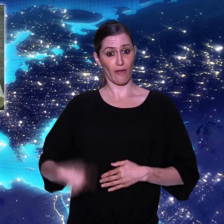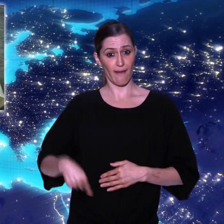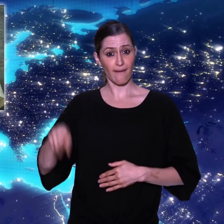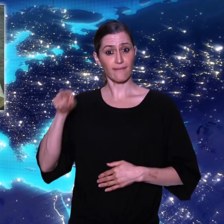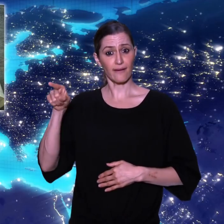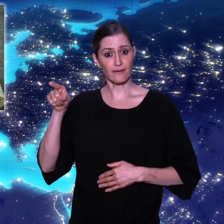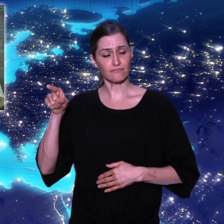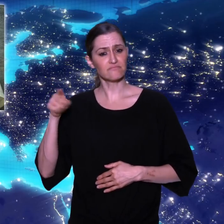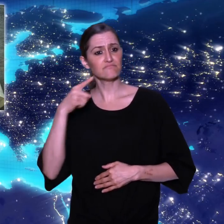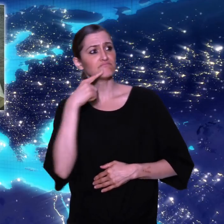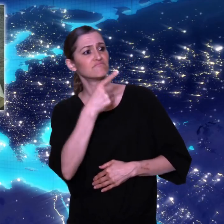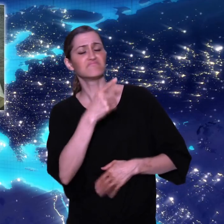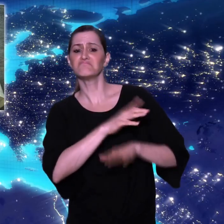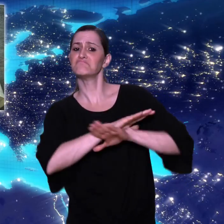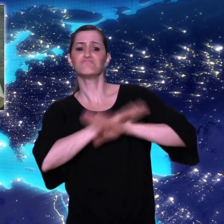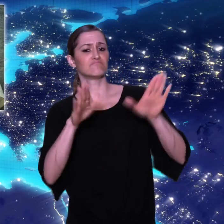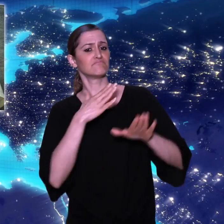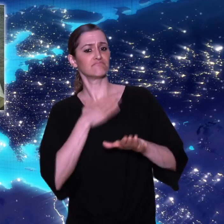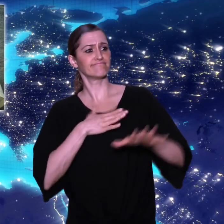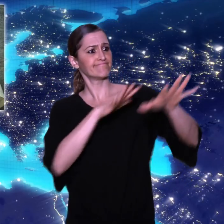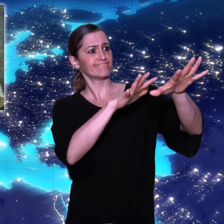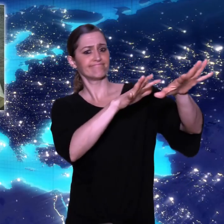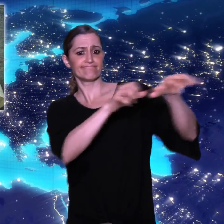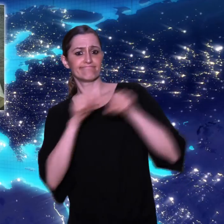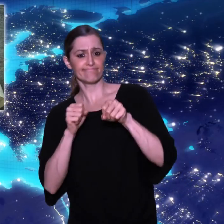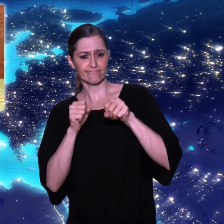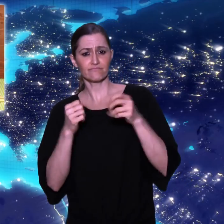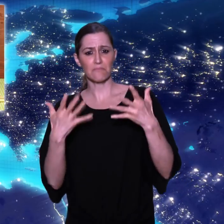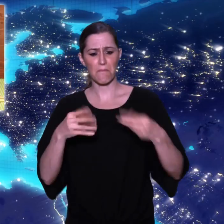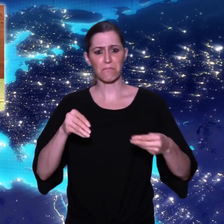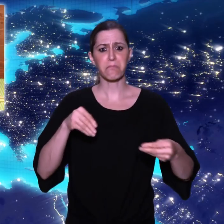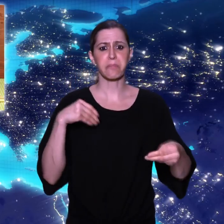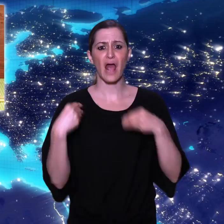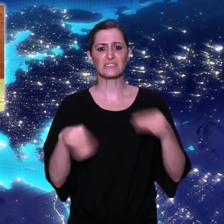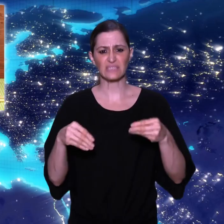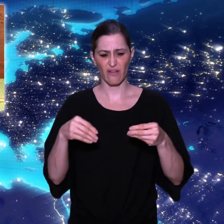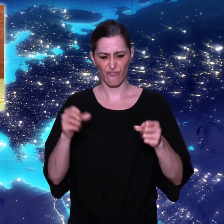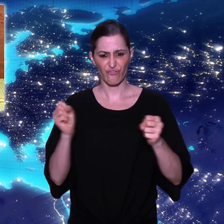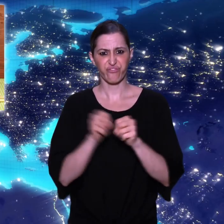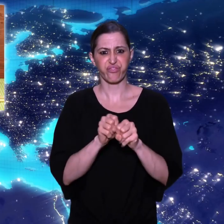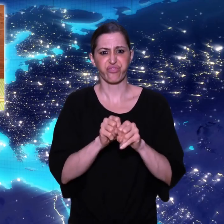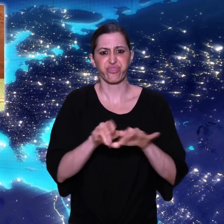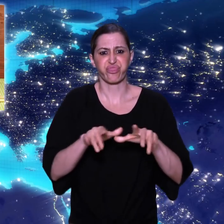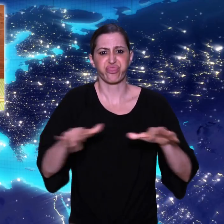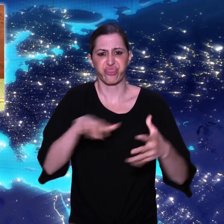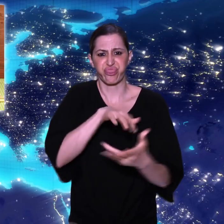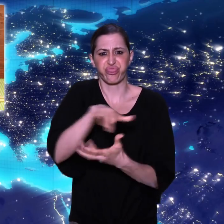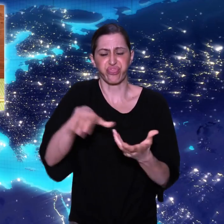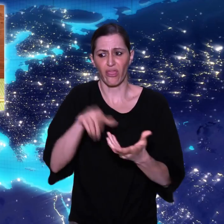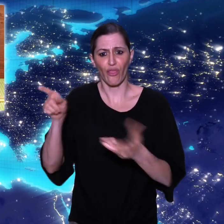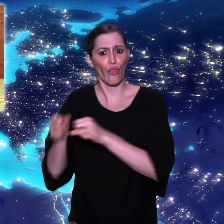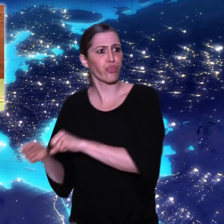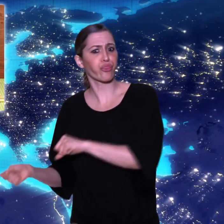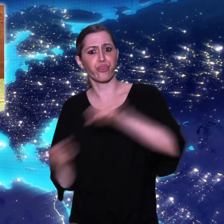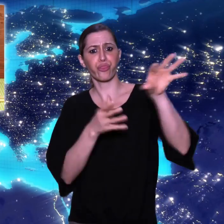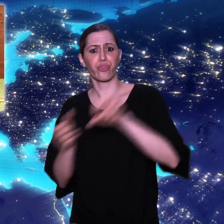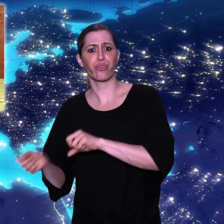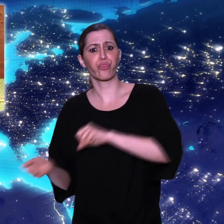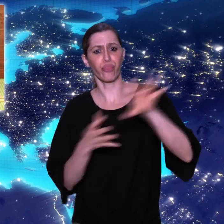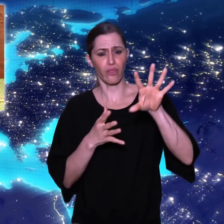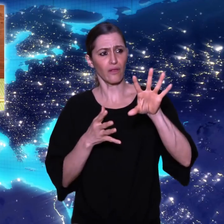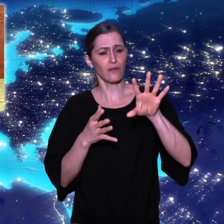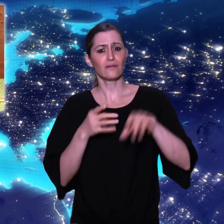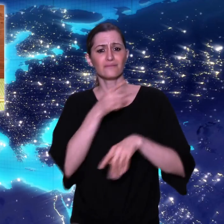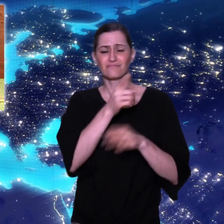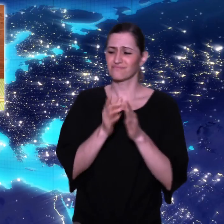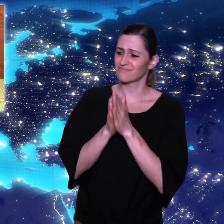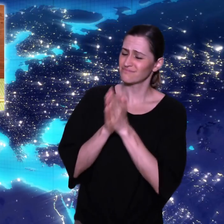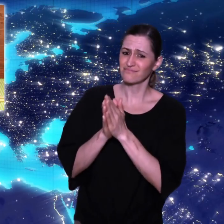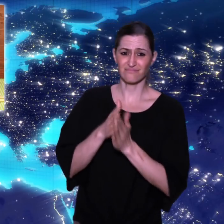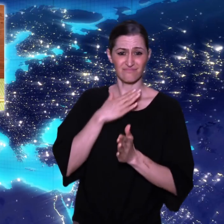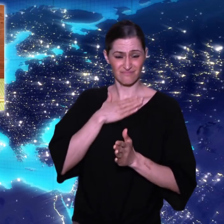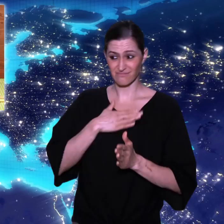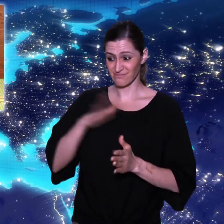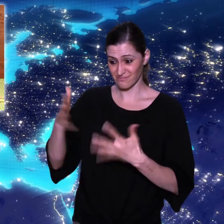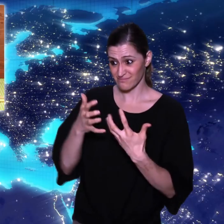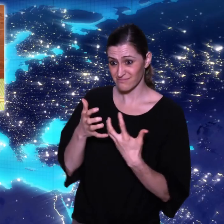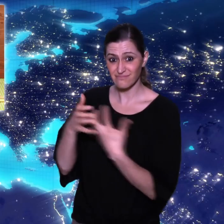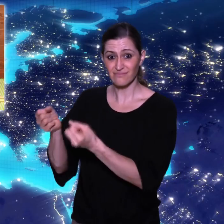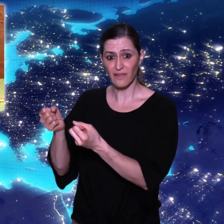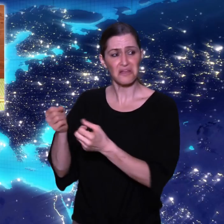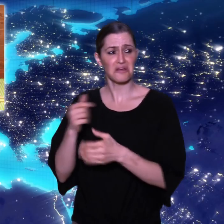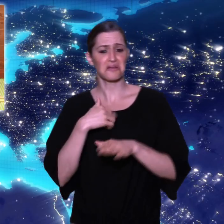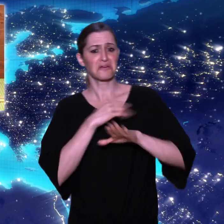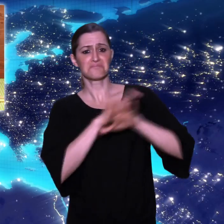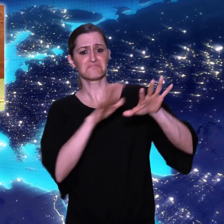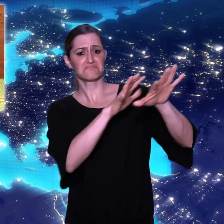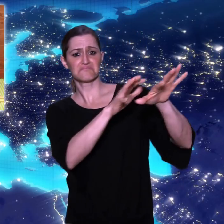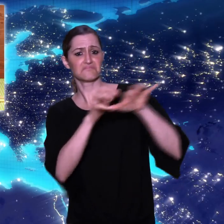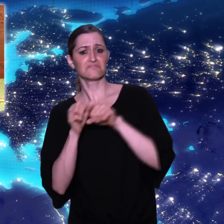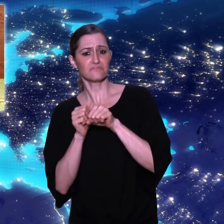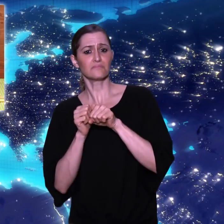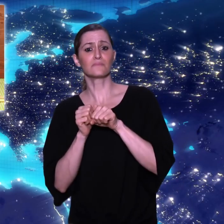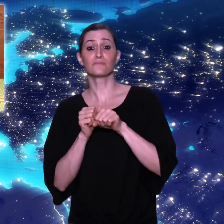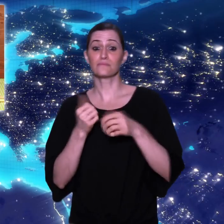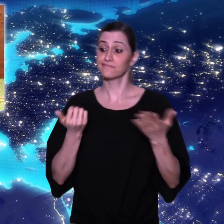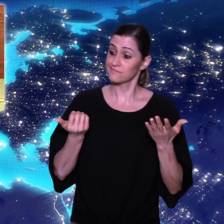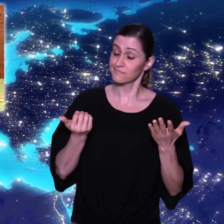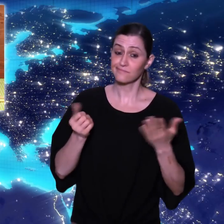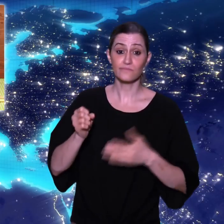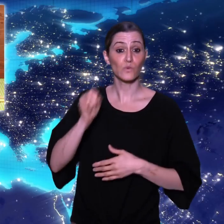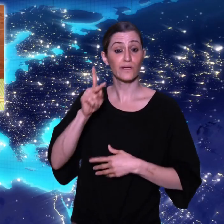The EU ban was a response to China’s refusal to import